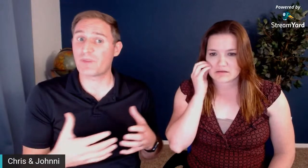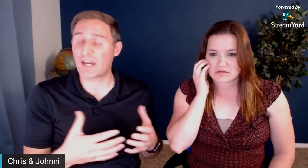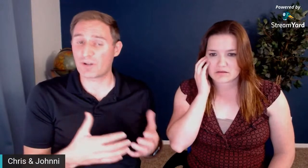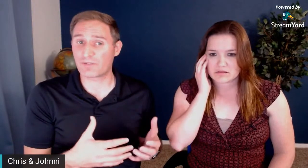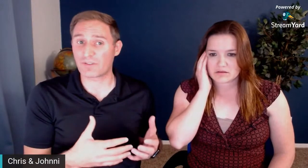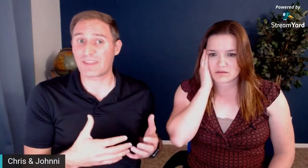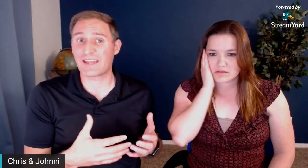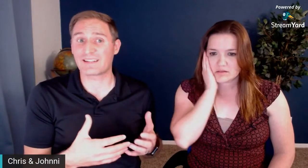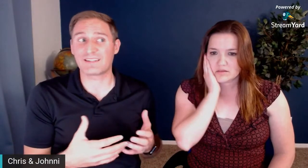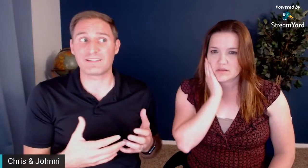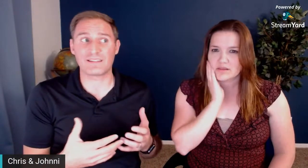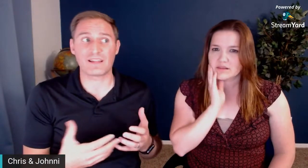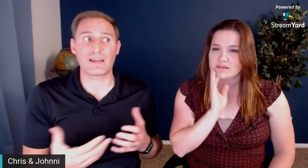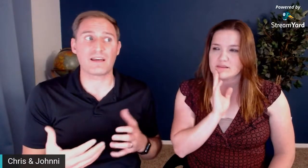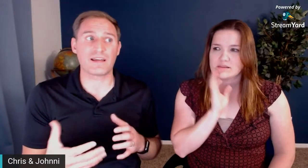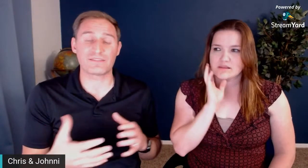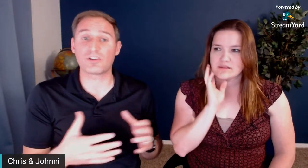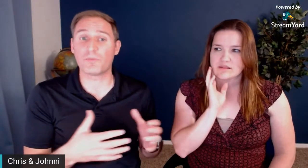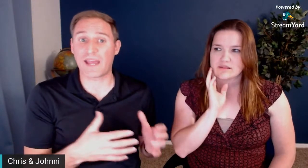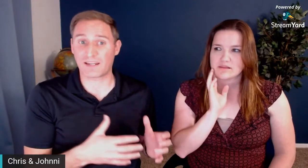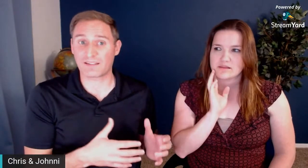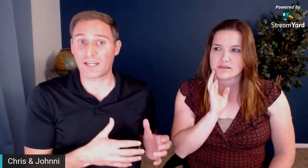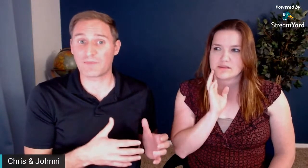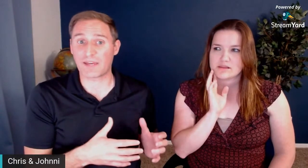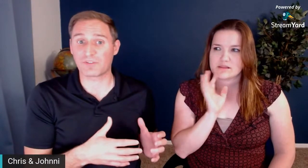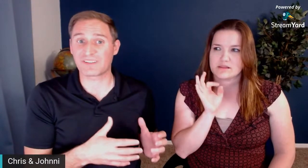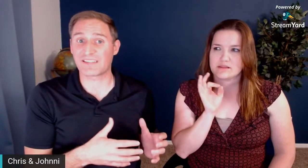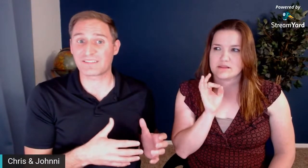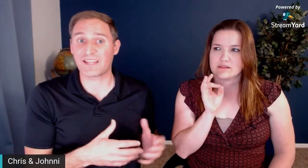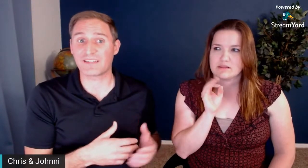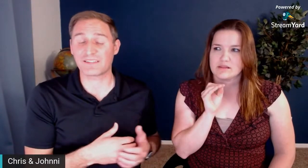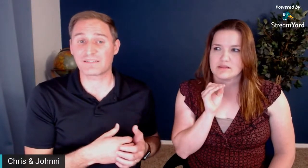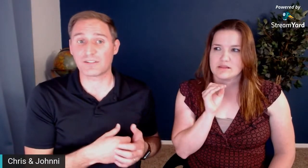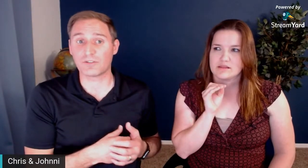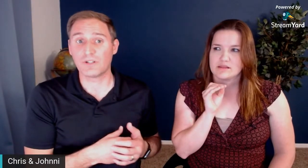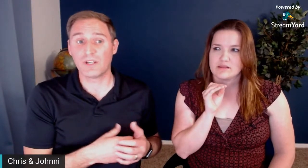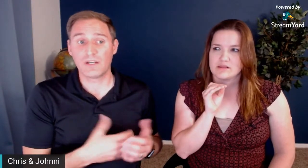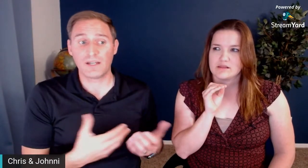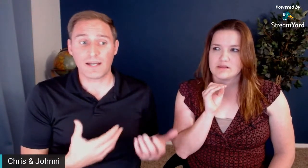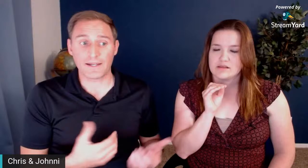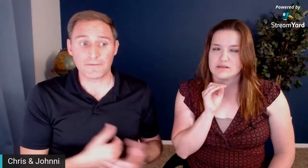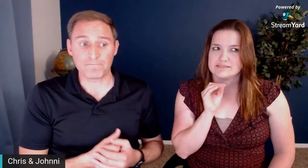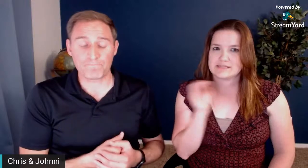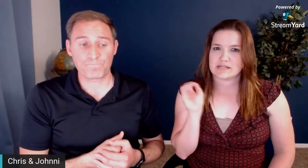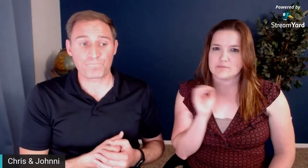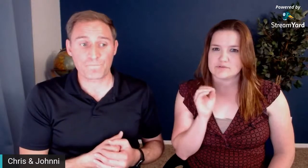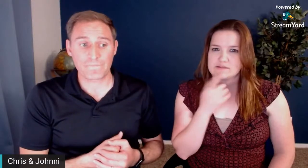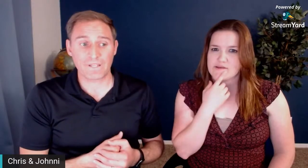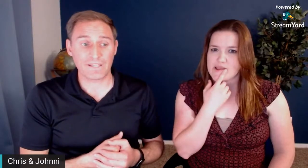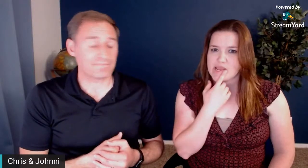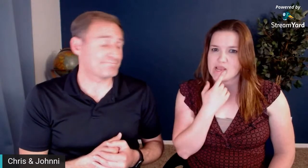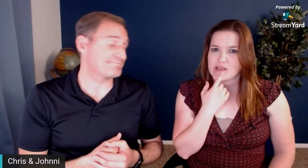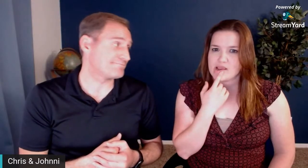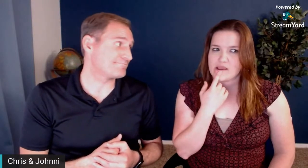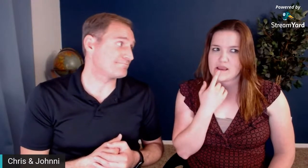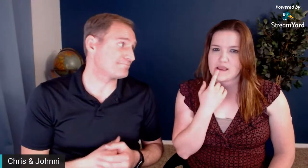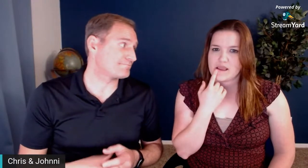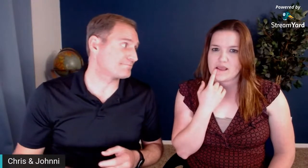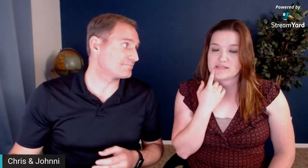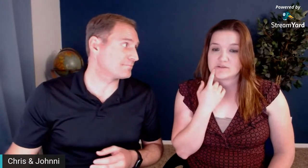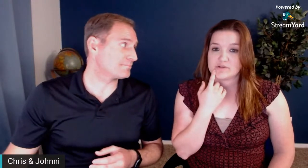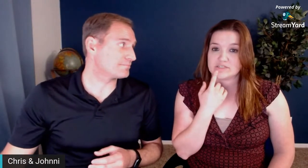however that as you go back in time that was less and less and so um yeah that's a question